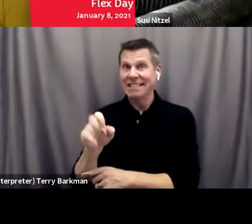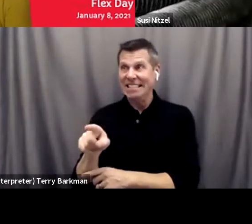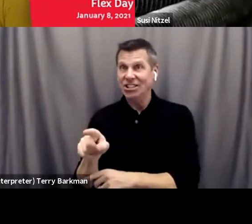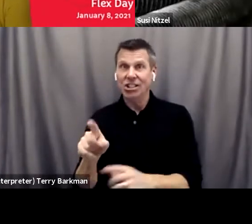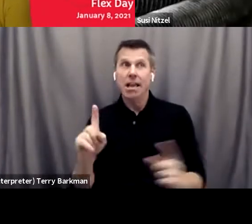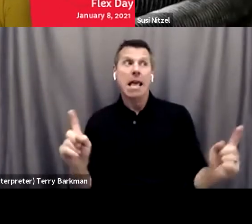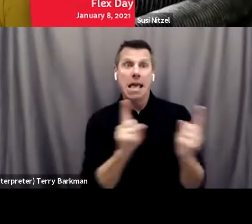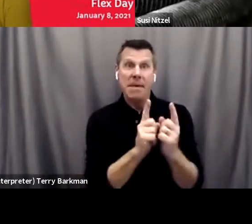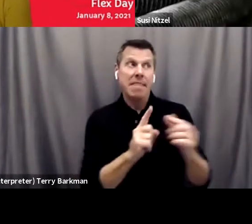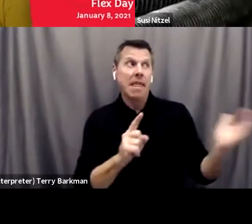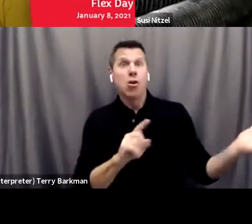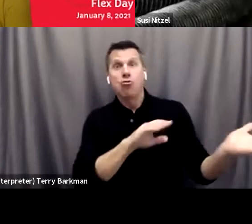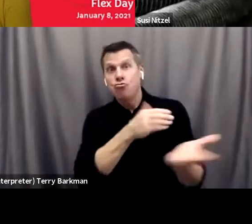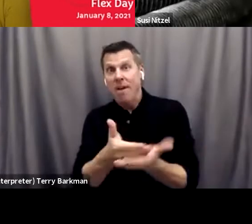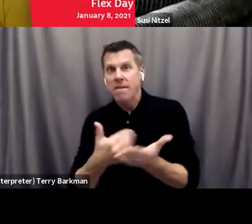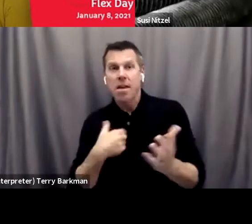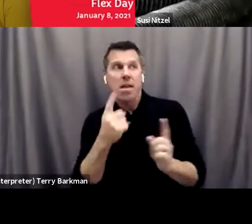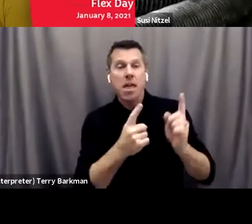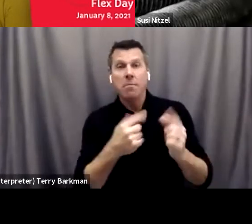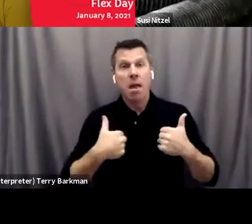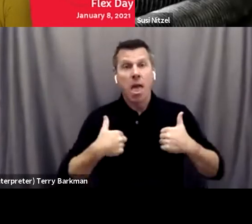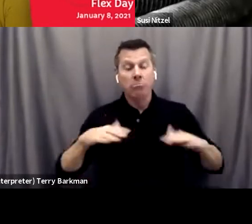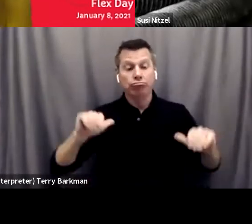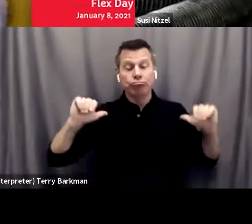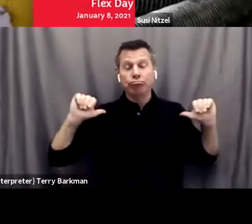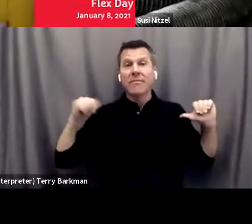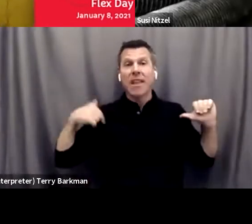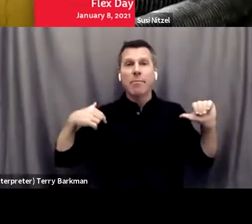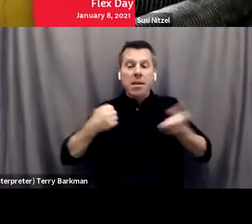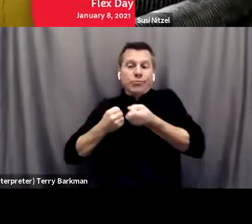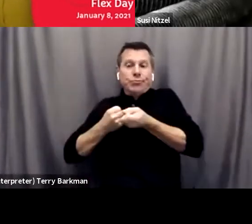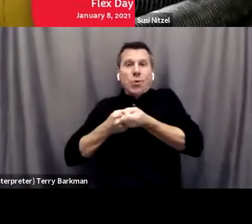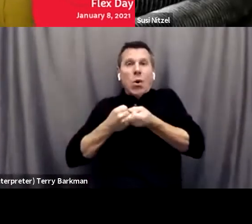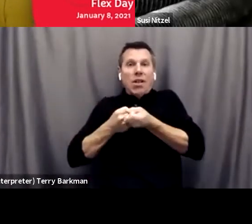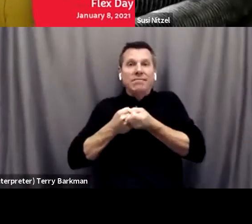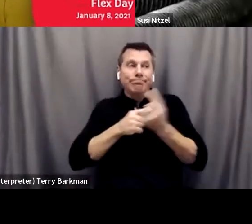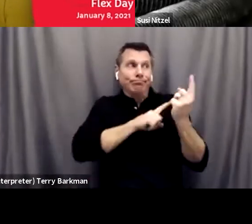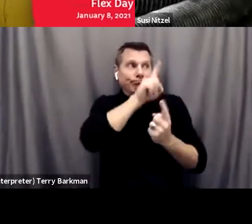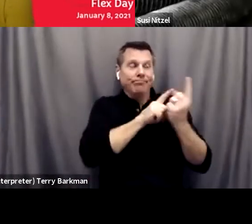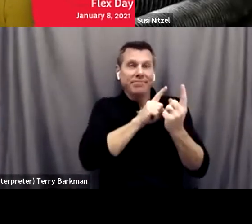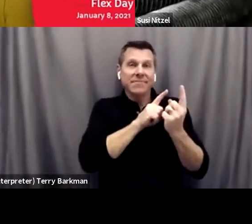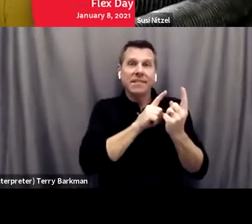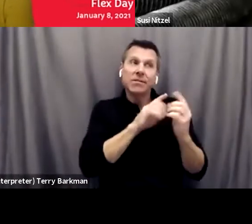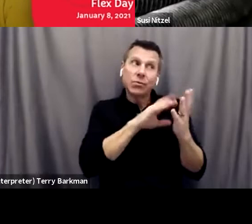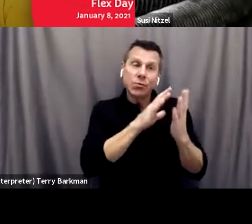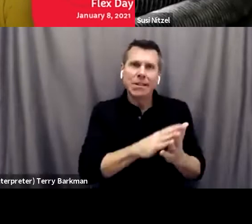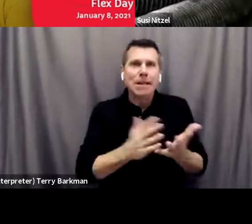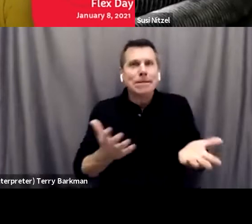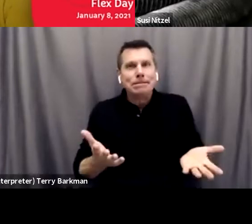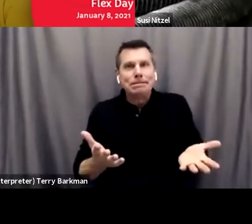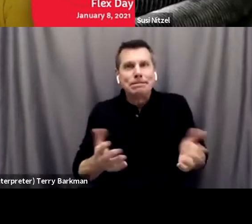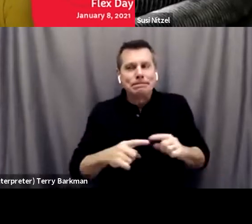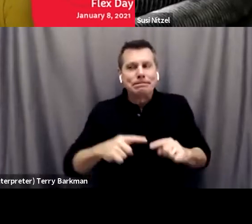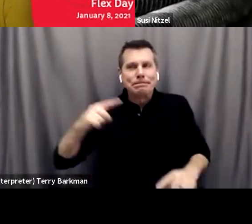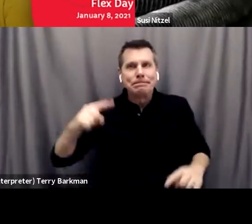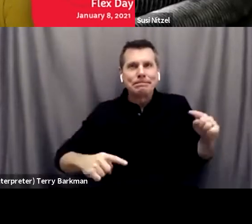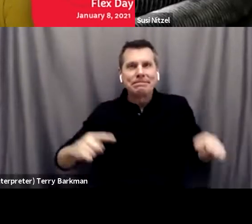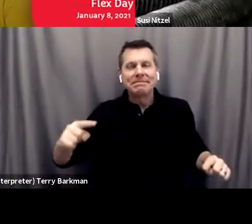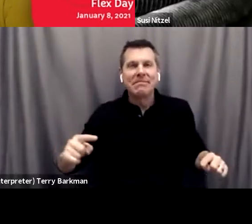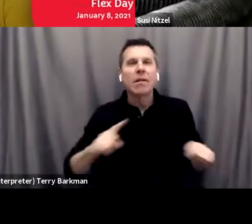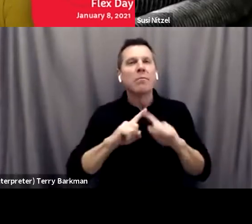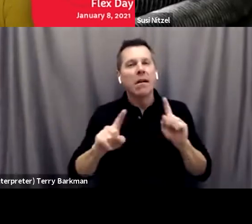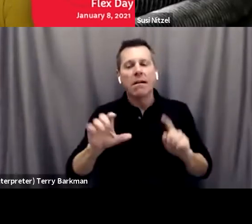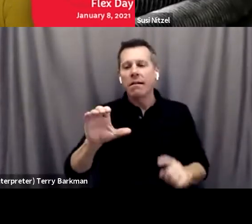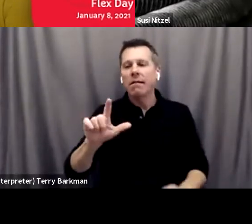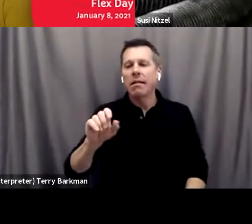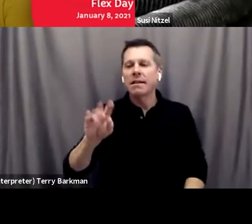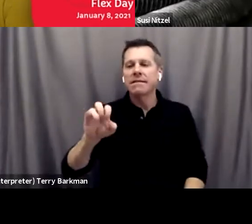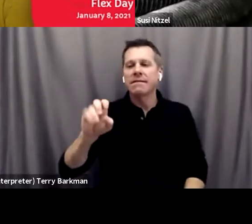I don't work with students at all. So I'm in more of a support field. But even that being said, classified, who don't work directly